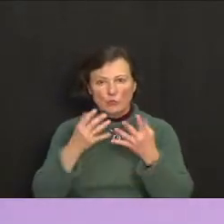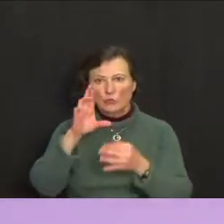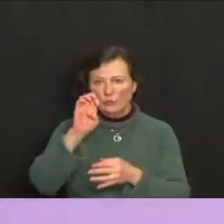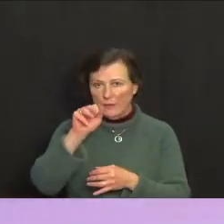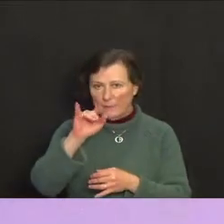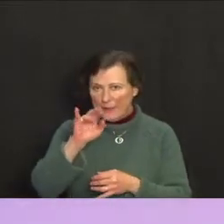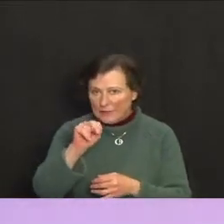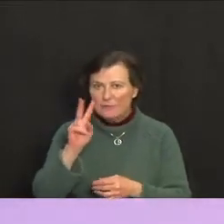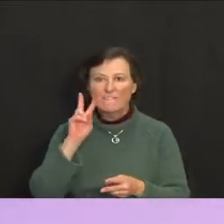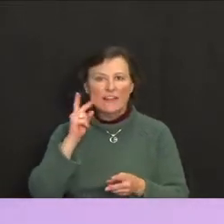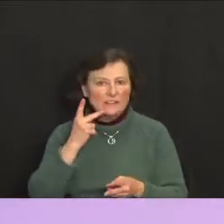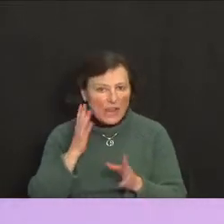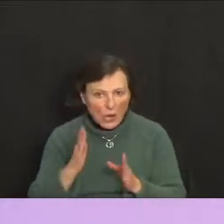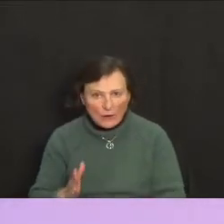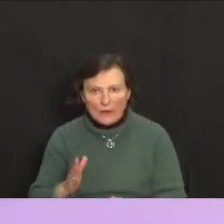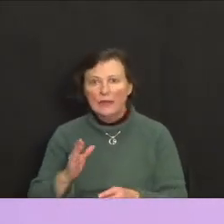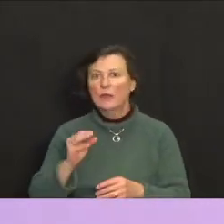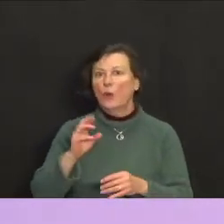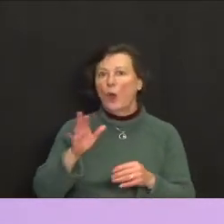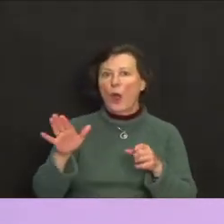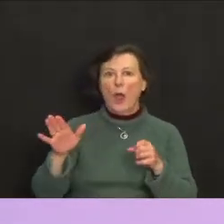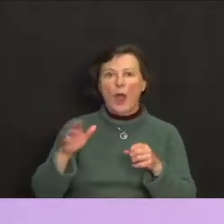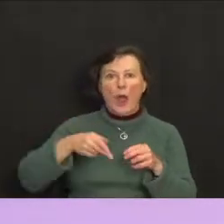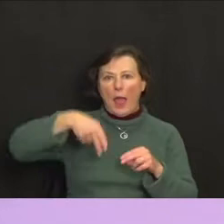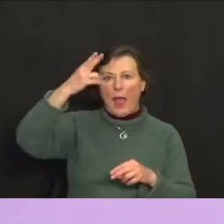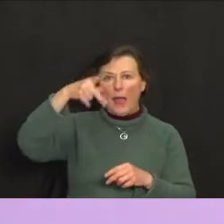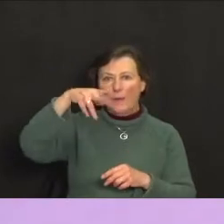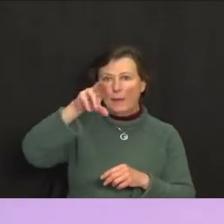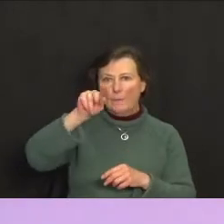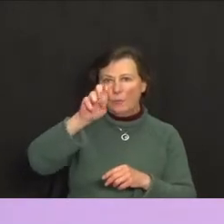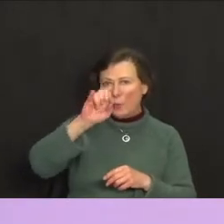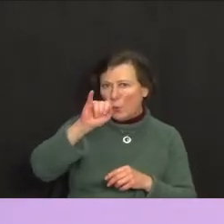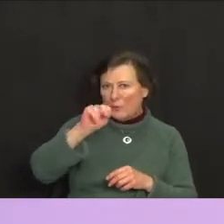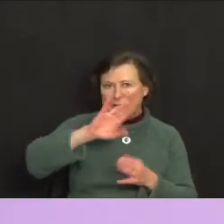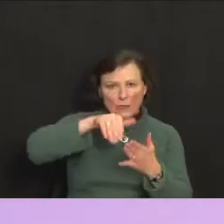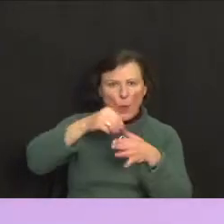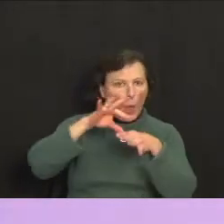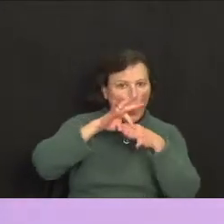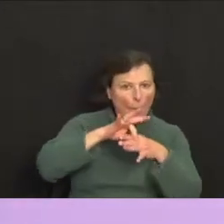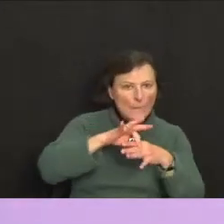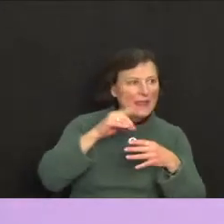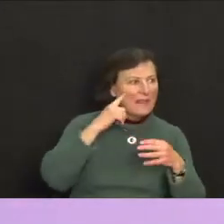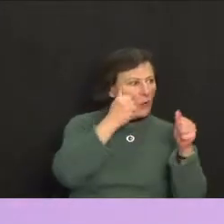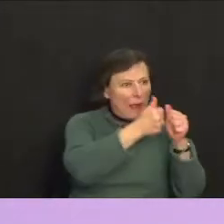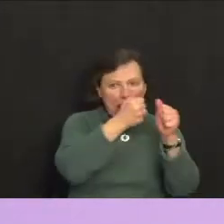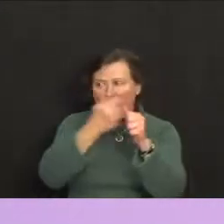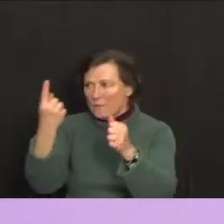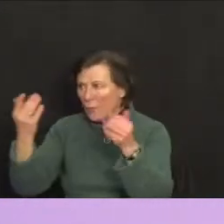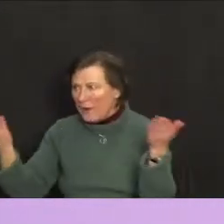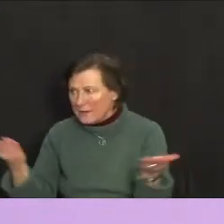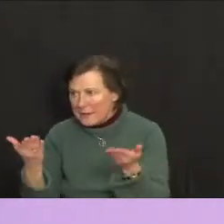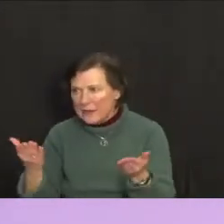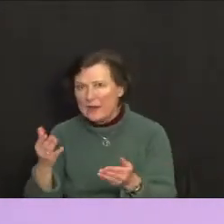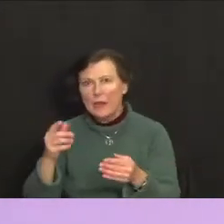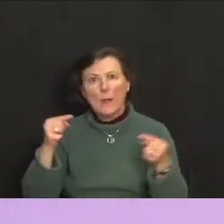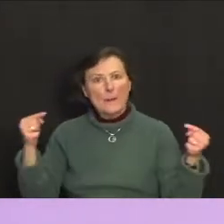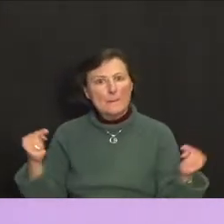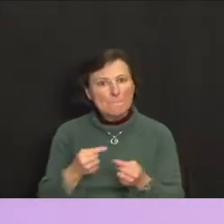a high protein all meat diet for everyone here on pain of being excluded from religious fellowship.